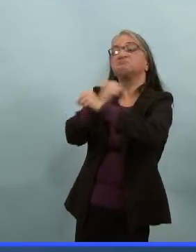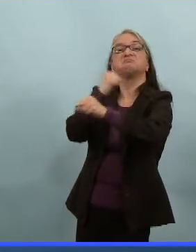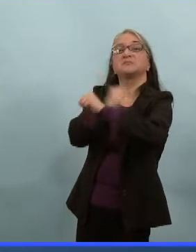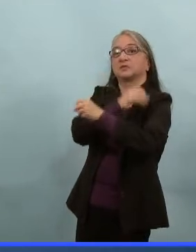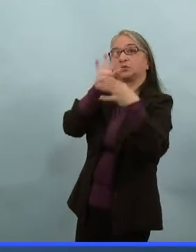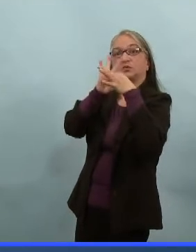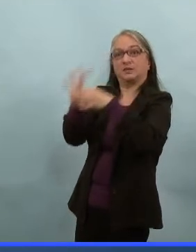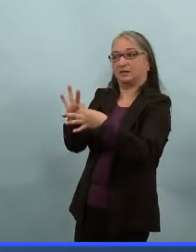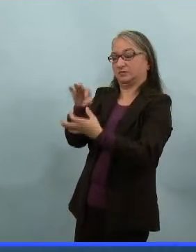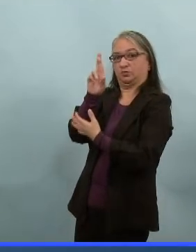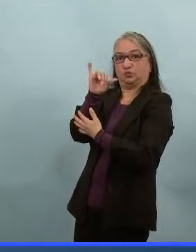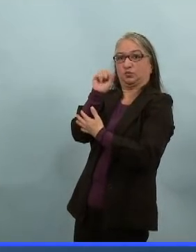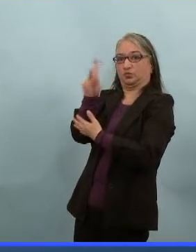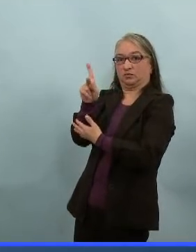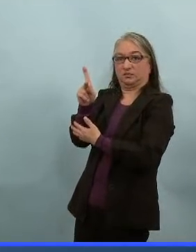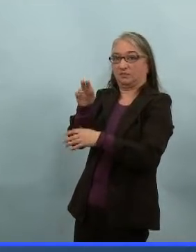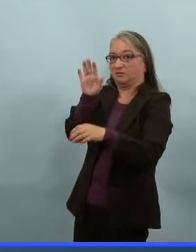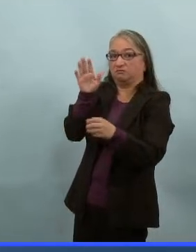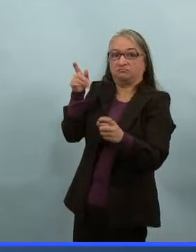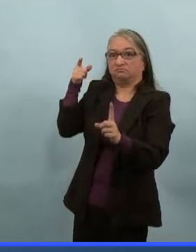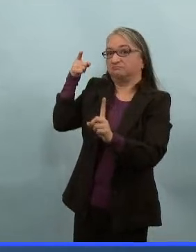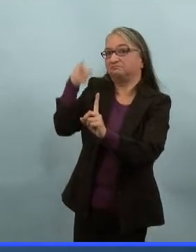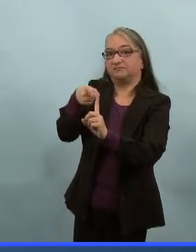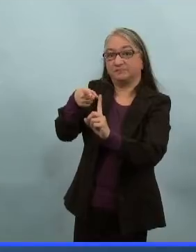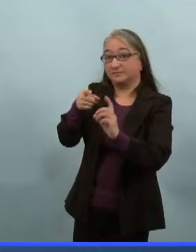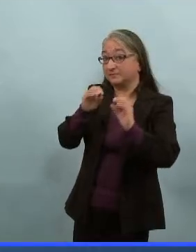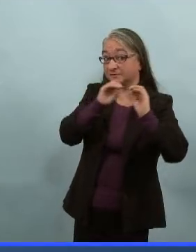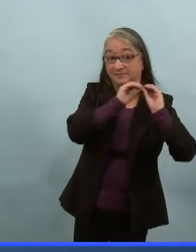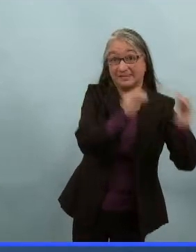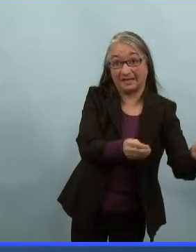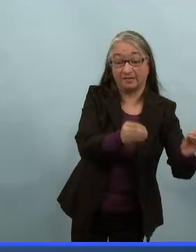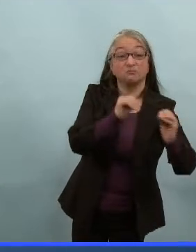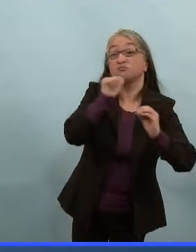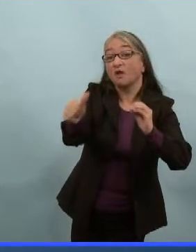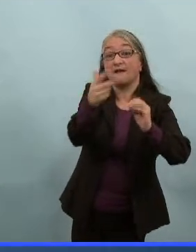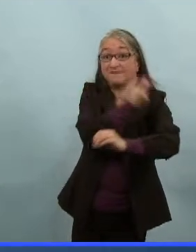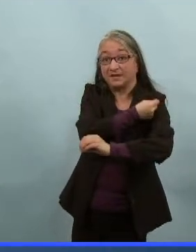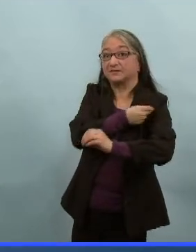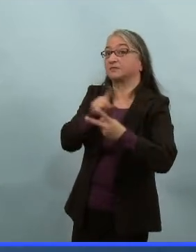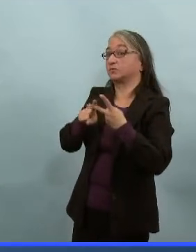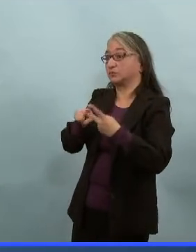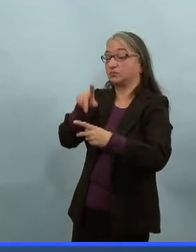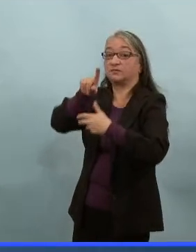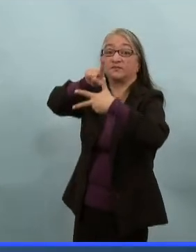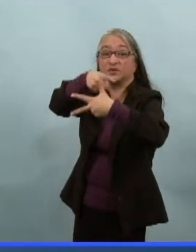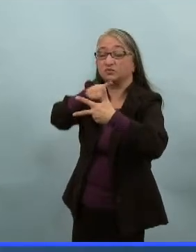no doses one dose or two doses and what that might look like for people who are triple vaccinated